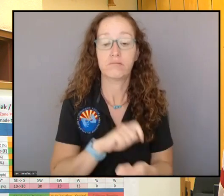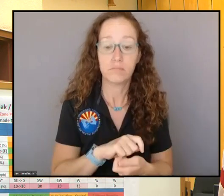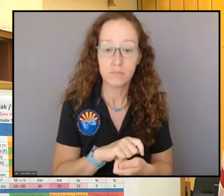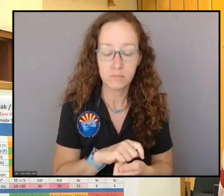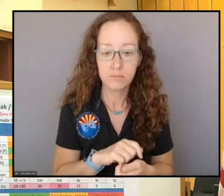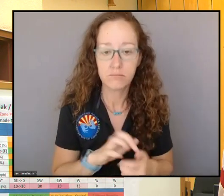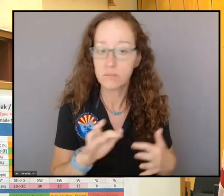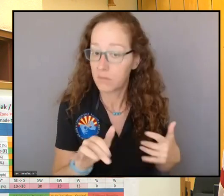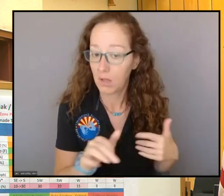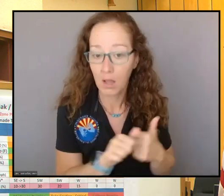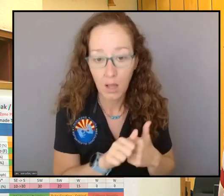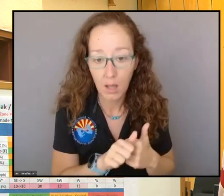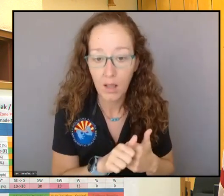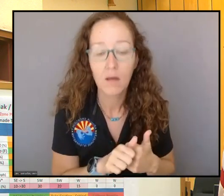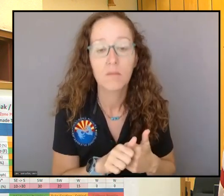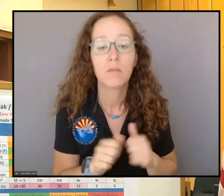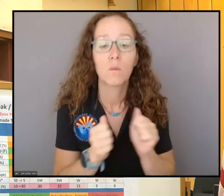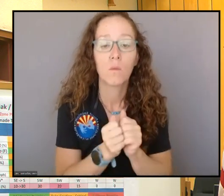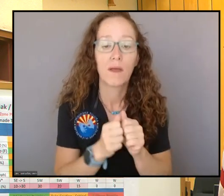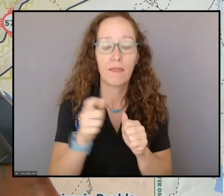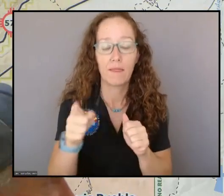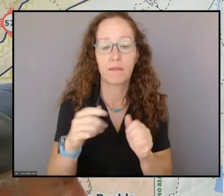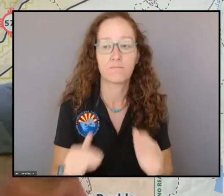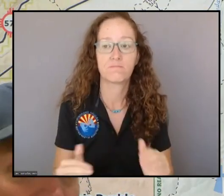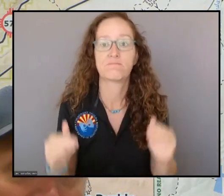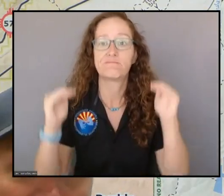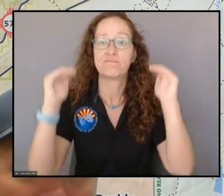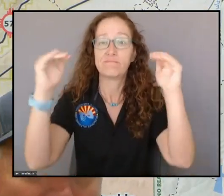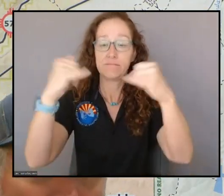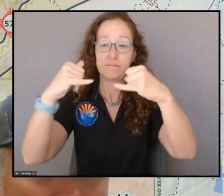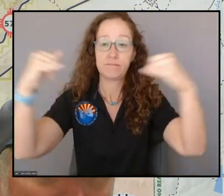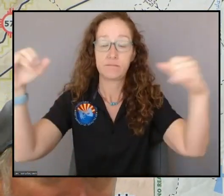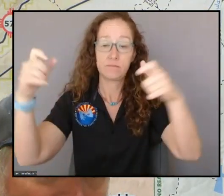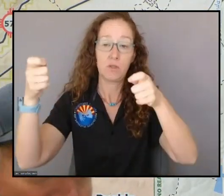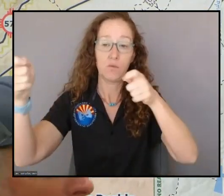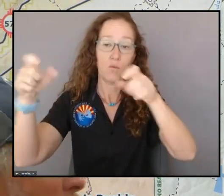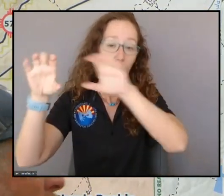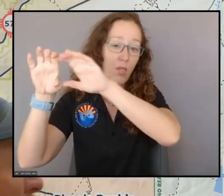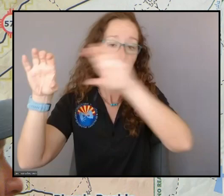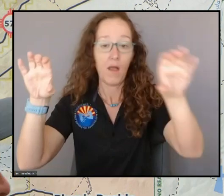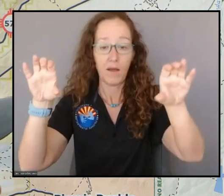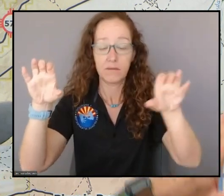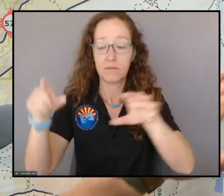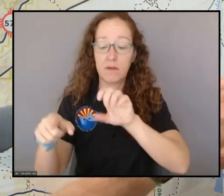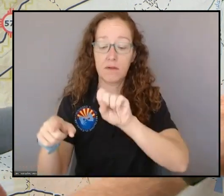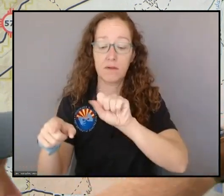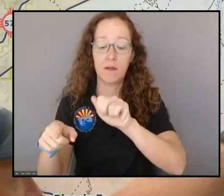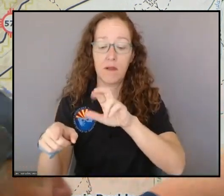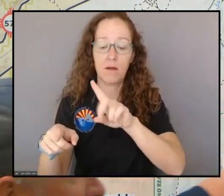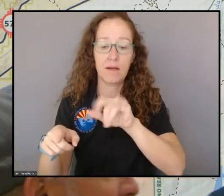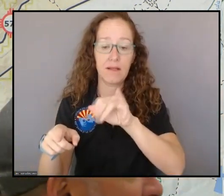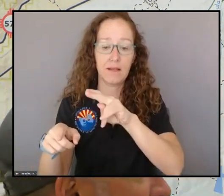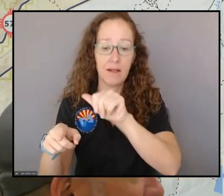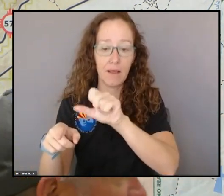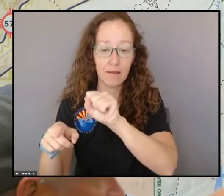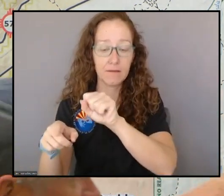indirect control lines that tie the Sardinas Fire into the Luna Fire from 2020, as well as up along this road system our